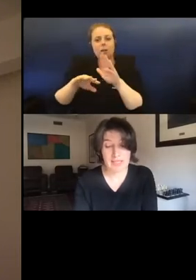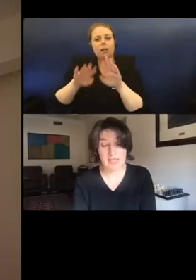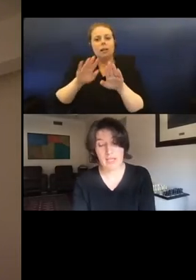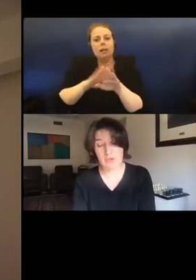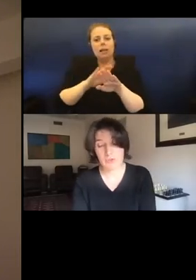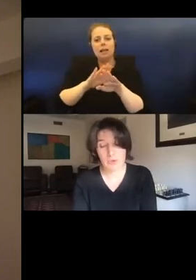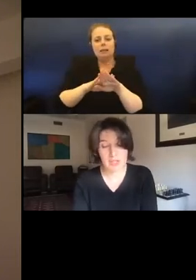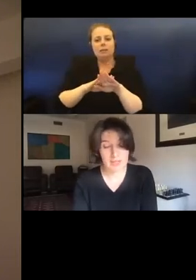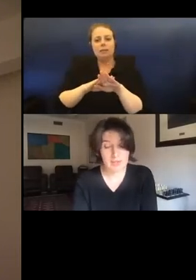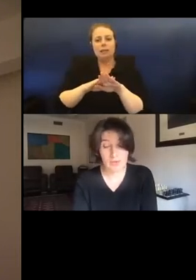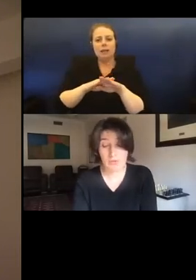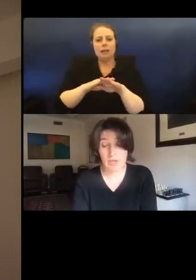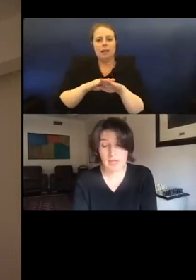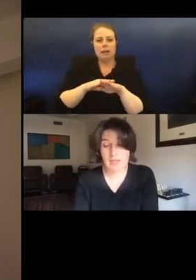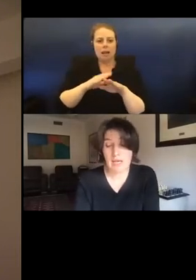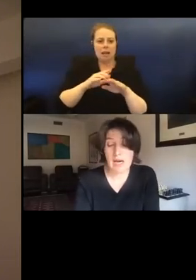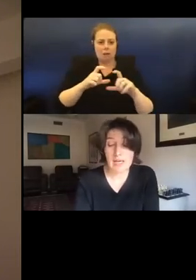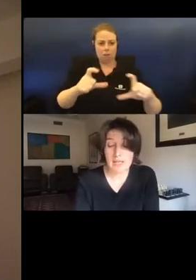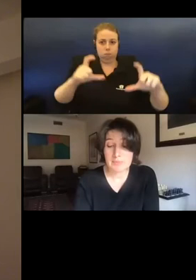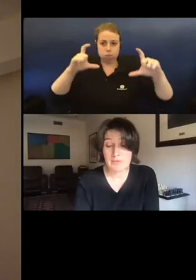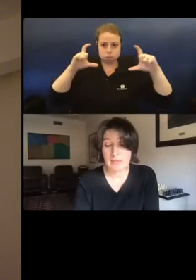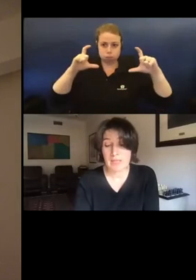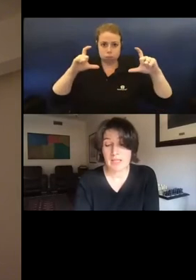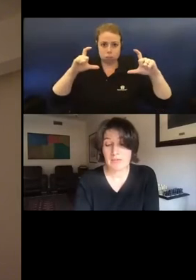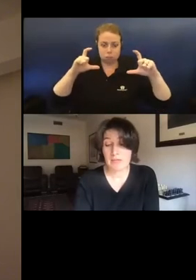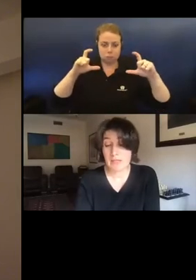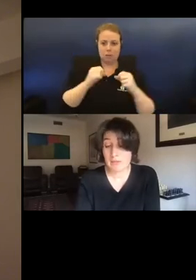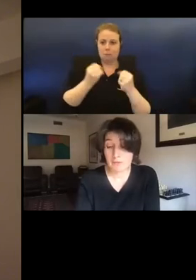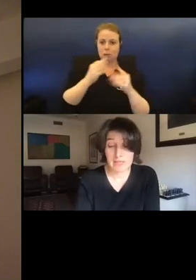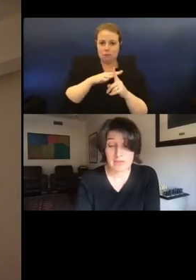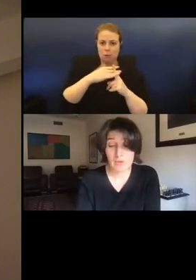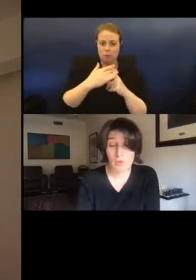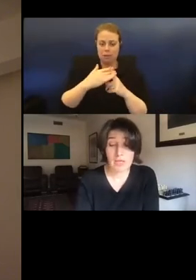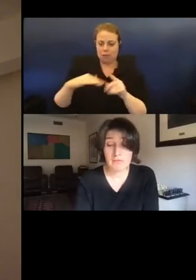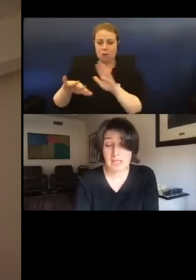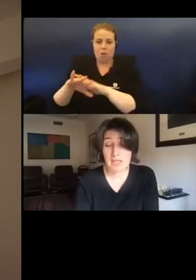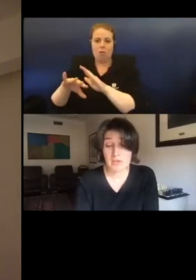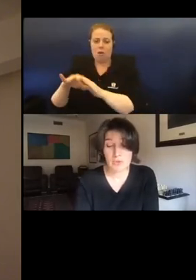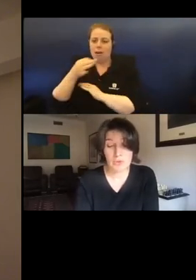out of context on the right i asked my family a friend and friends who are left behind in georgia